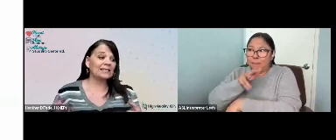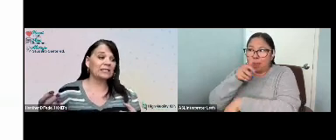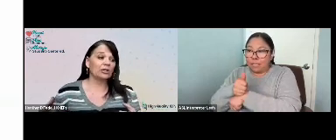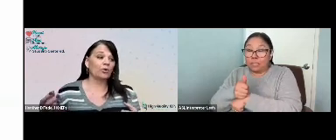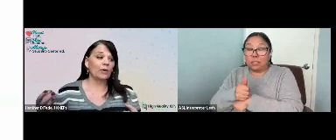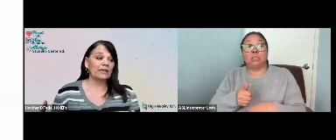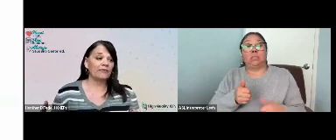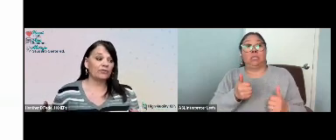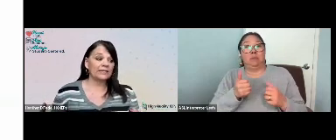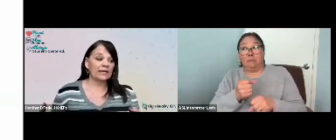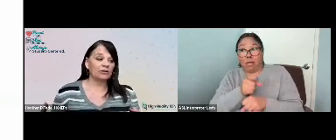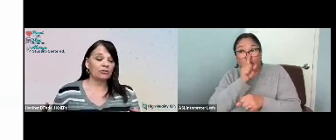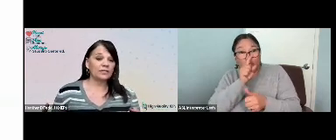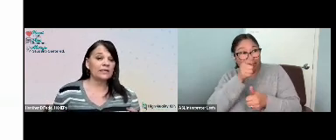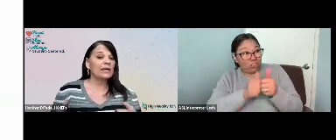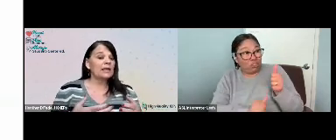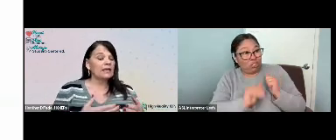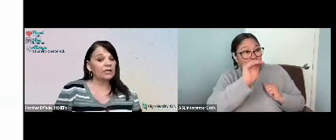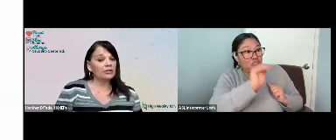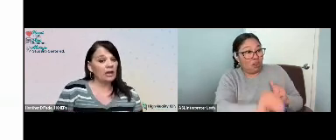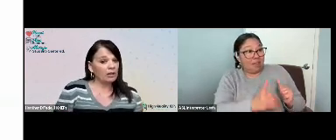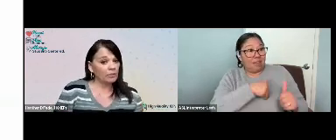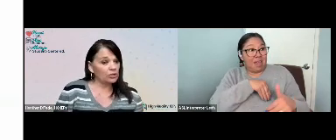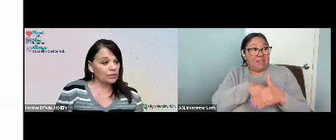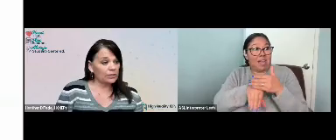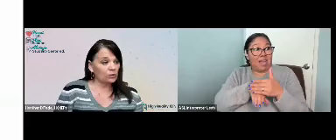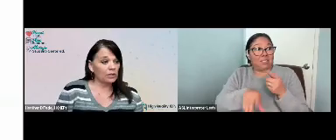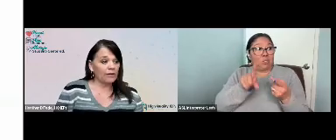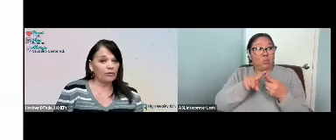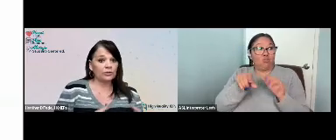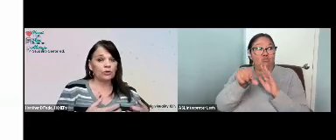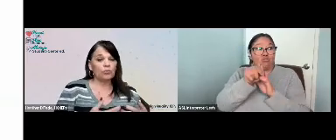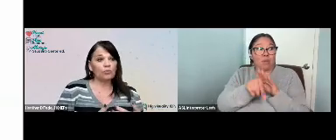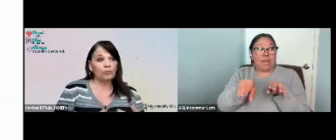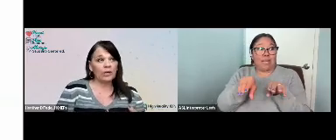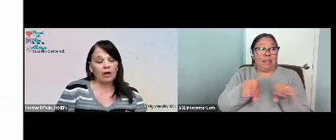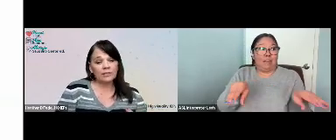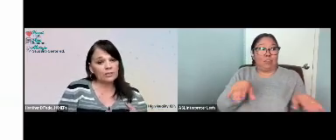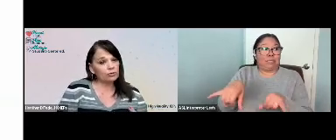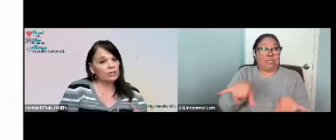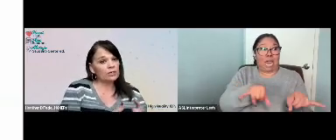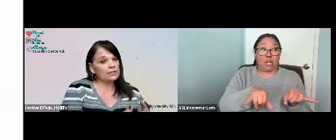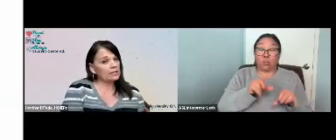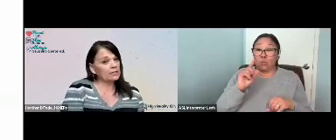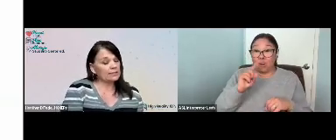access to the grade level standards even at the elementary school level. So, because a student is